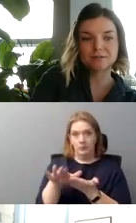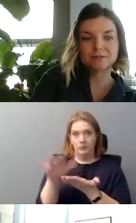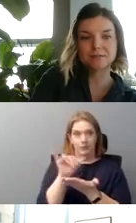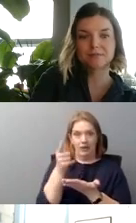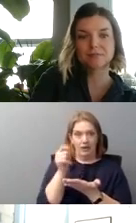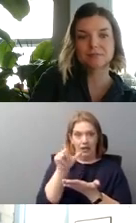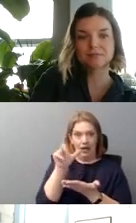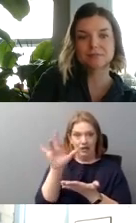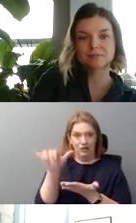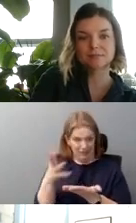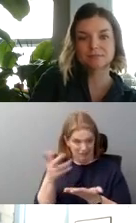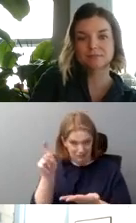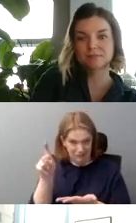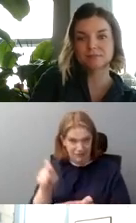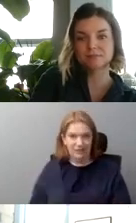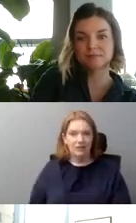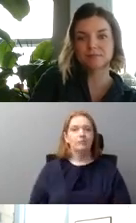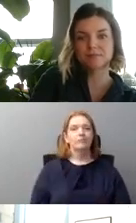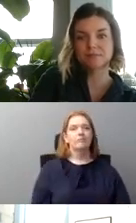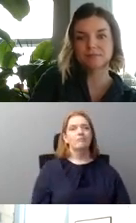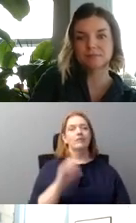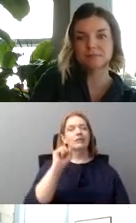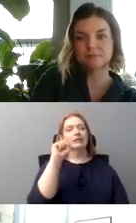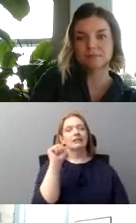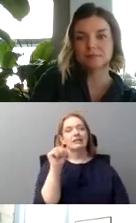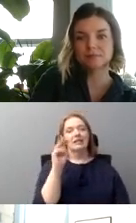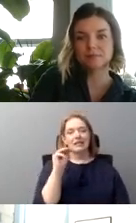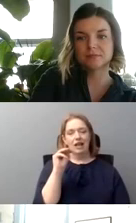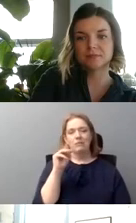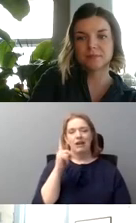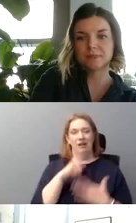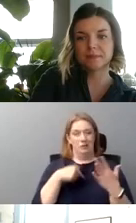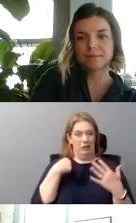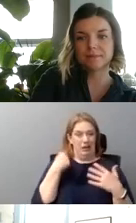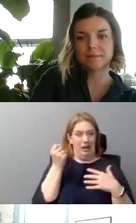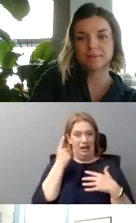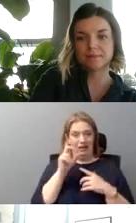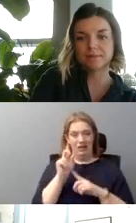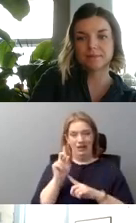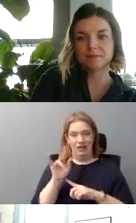S: From what I've heard and what I understand from my readings, David was really a particular person,